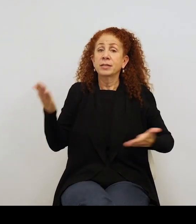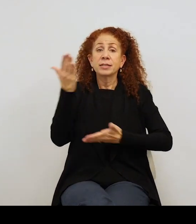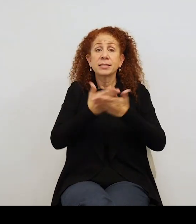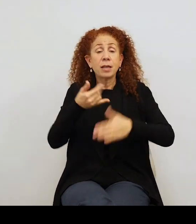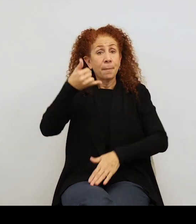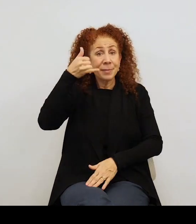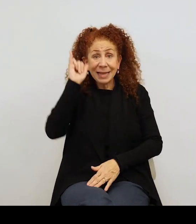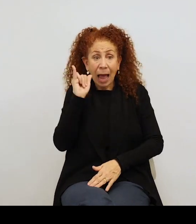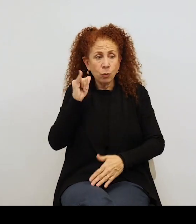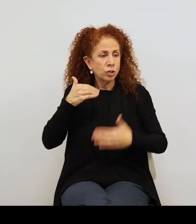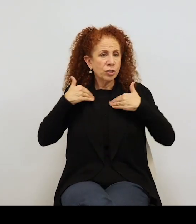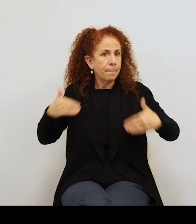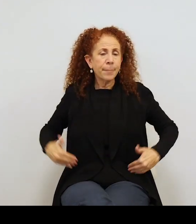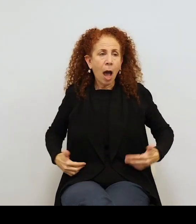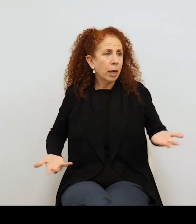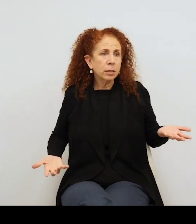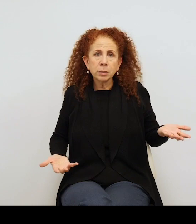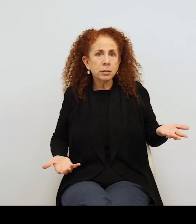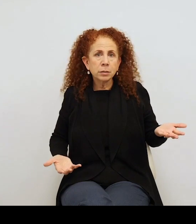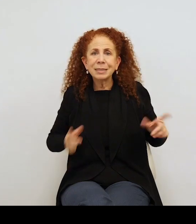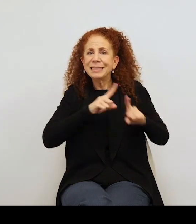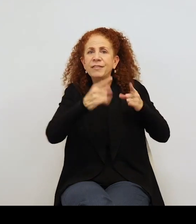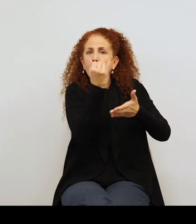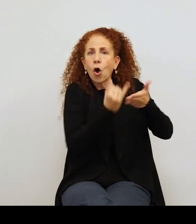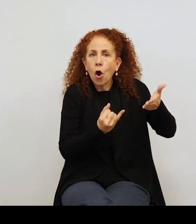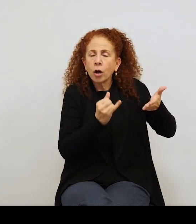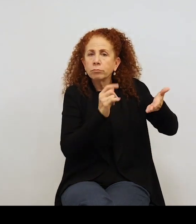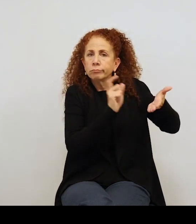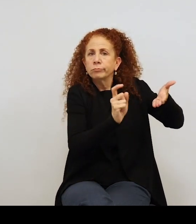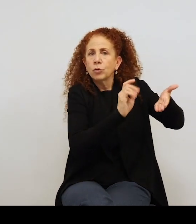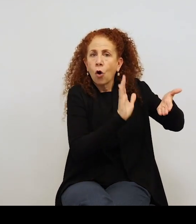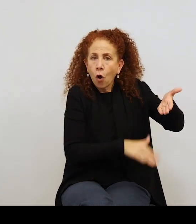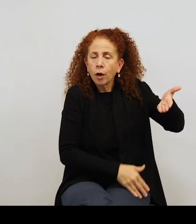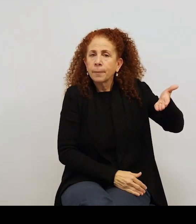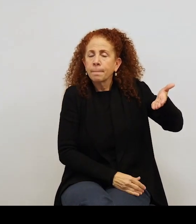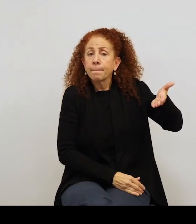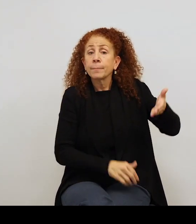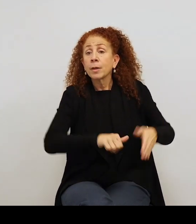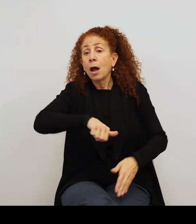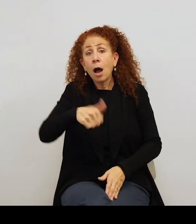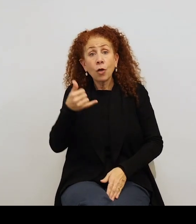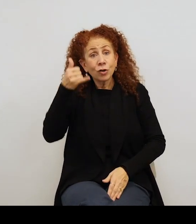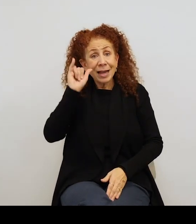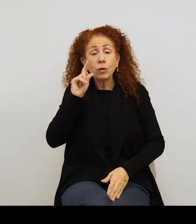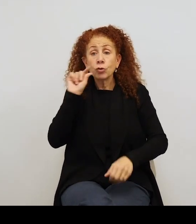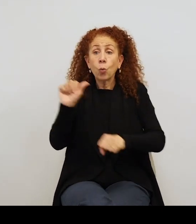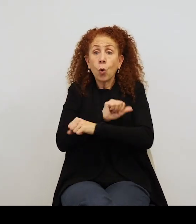It was just the body of a cow for completely different artwork. Some of them actually worked with the image of the cow